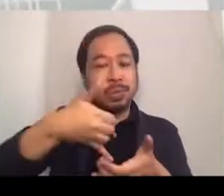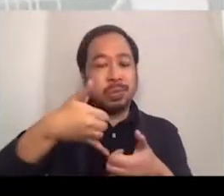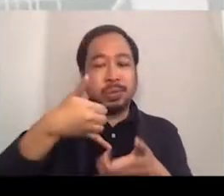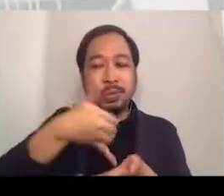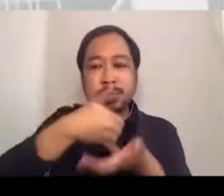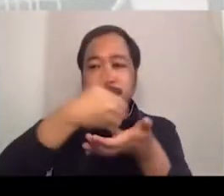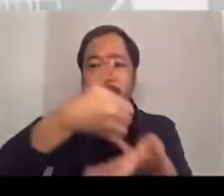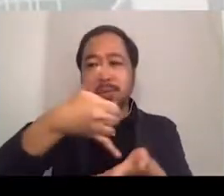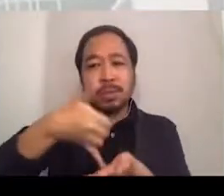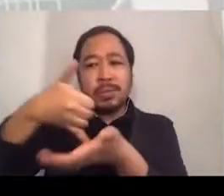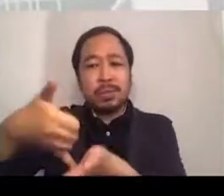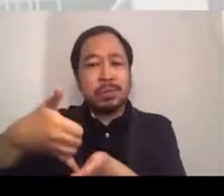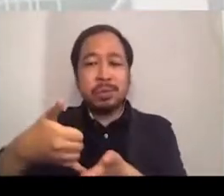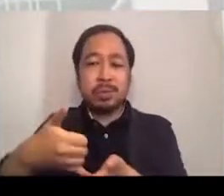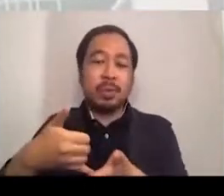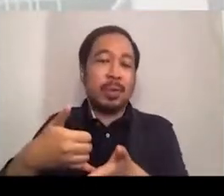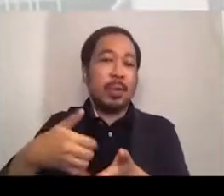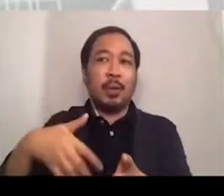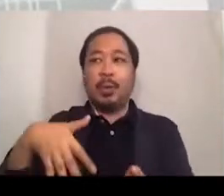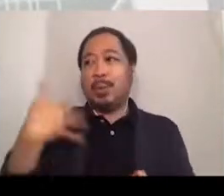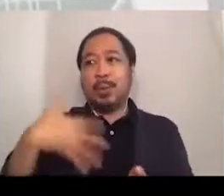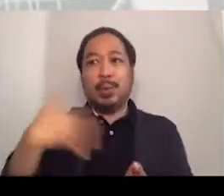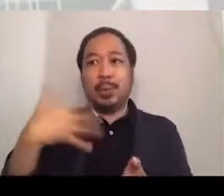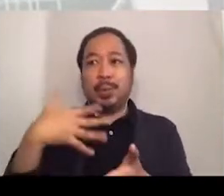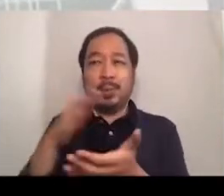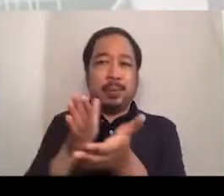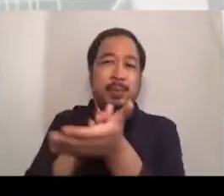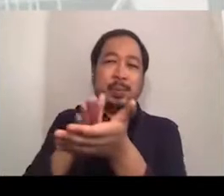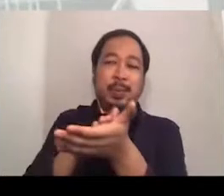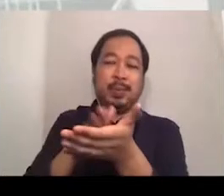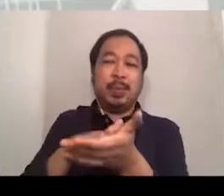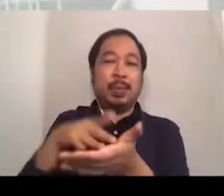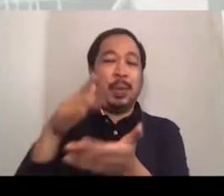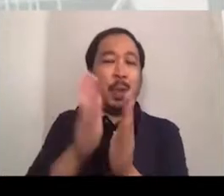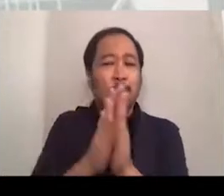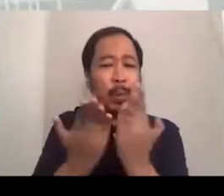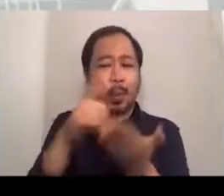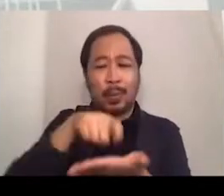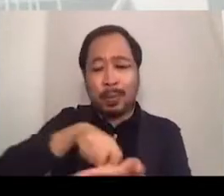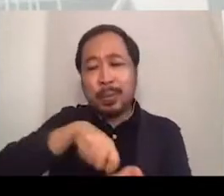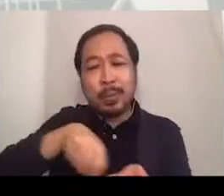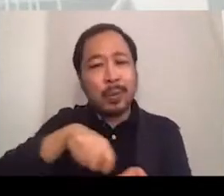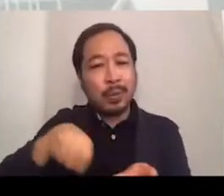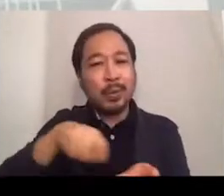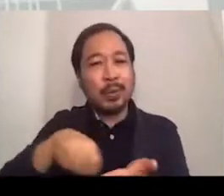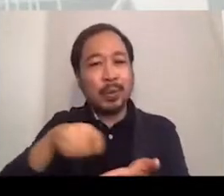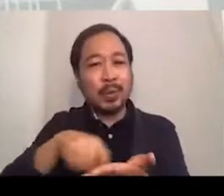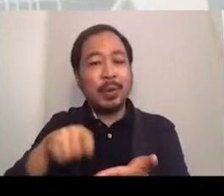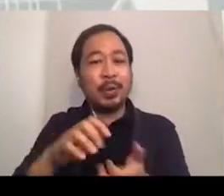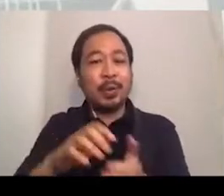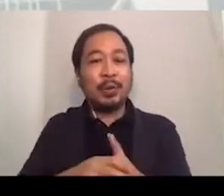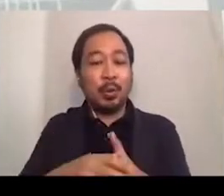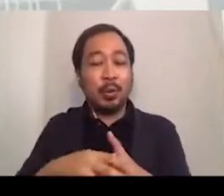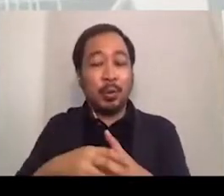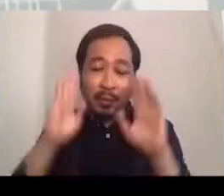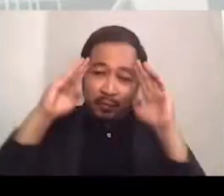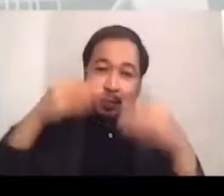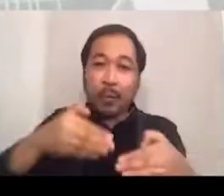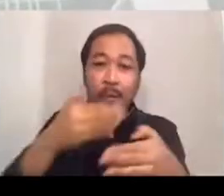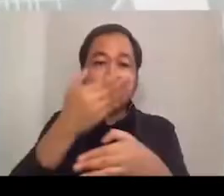and all of us that work on disability-inclusive development.